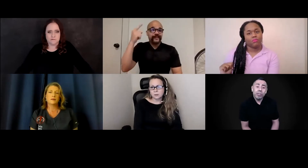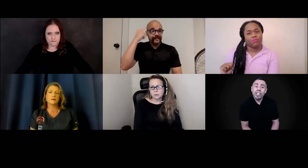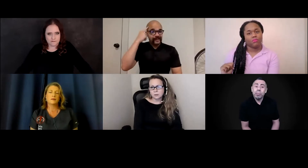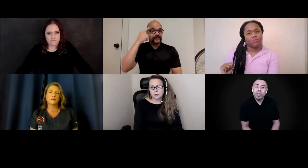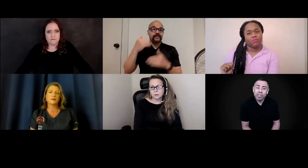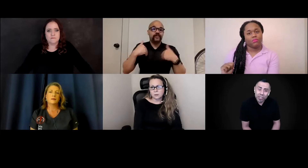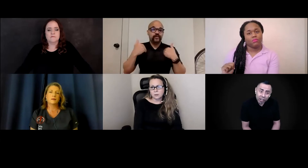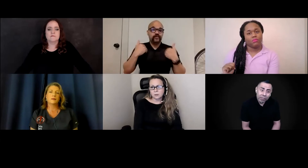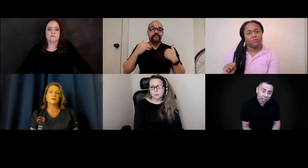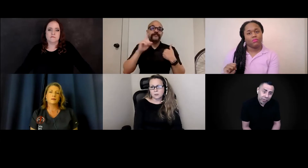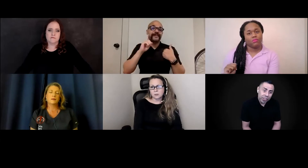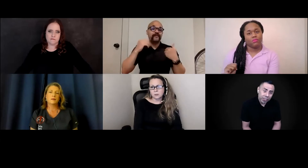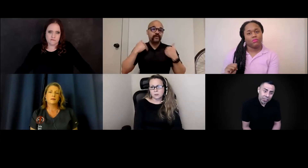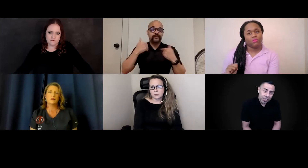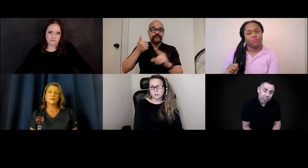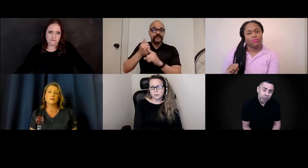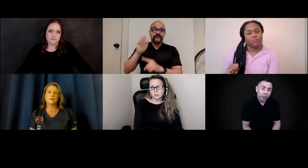That person happens to be a child of deaf adults.